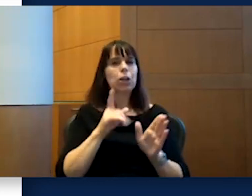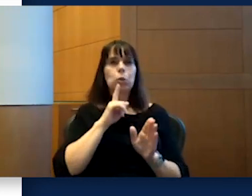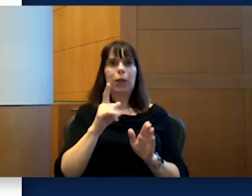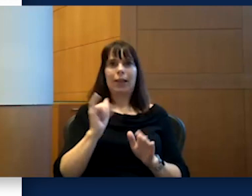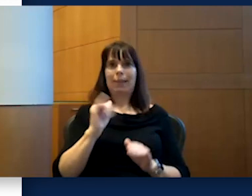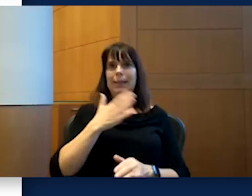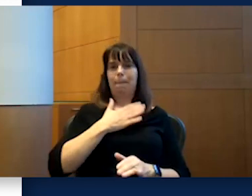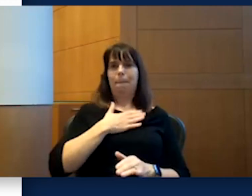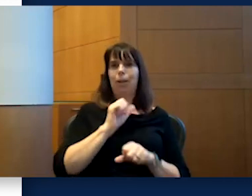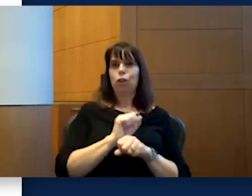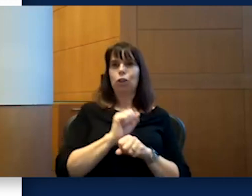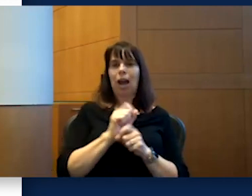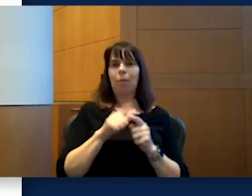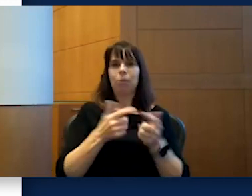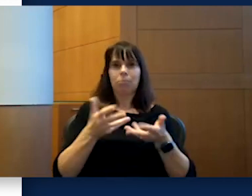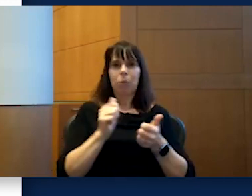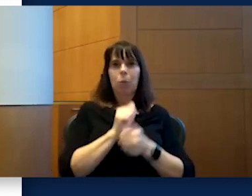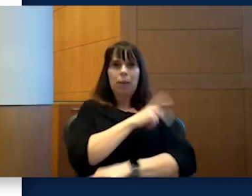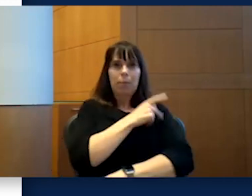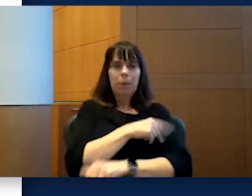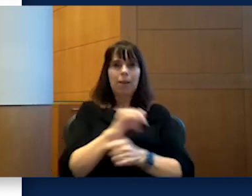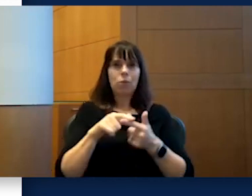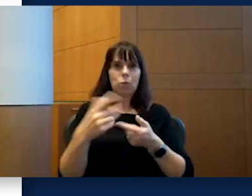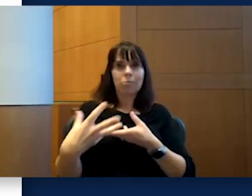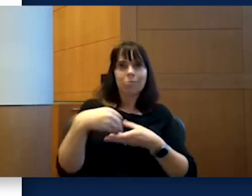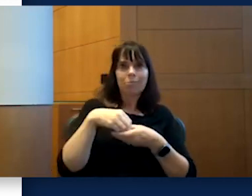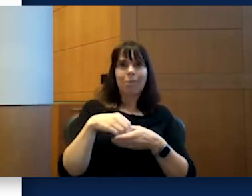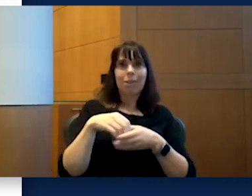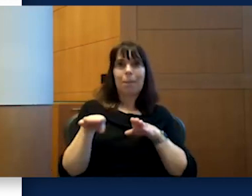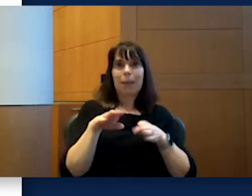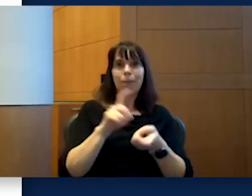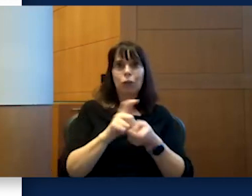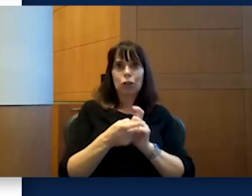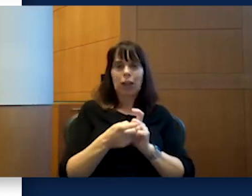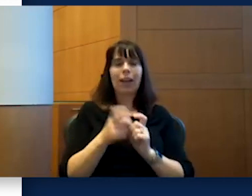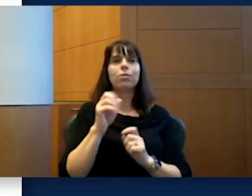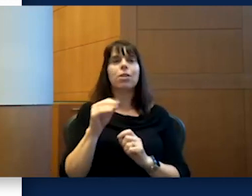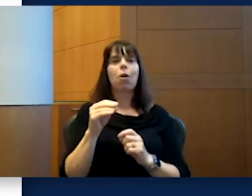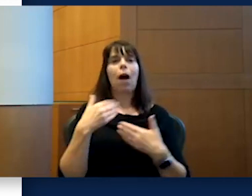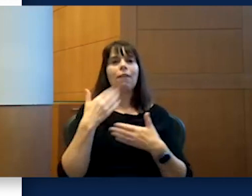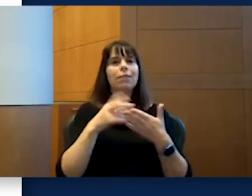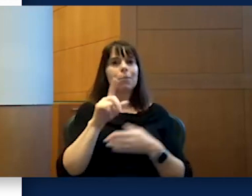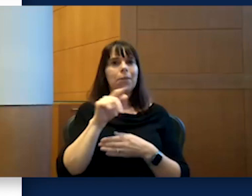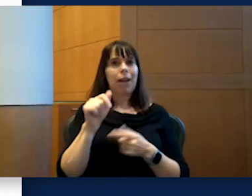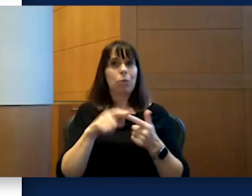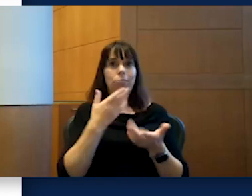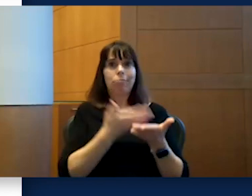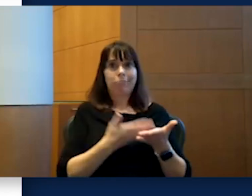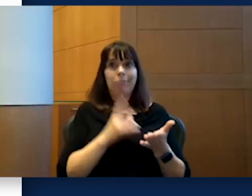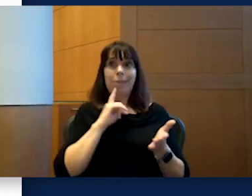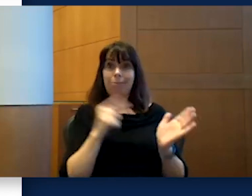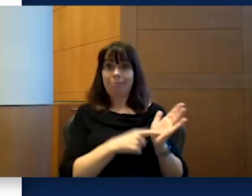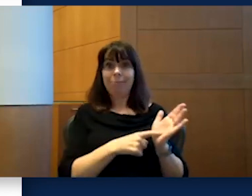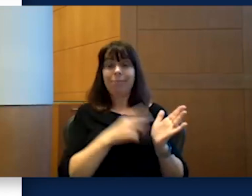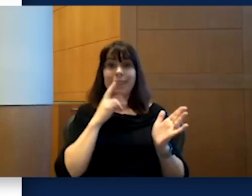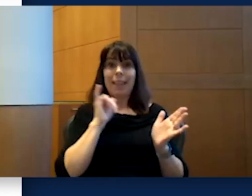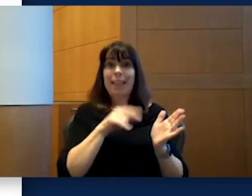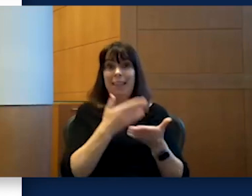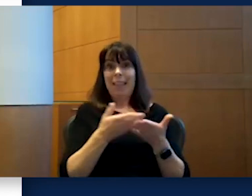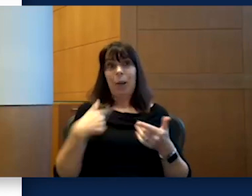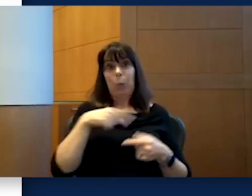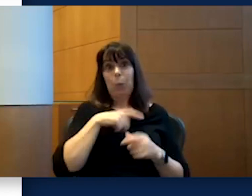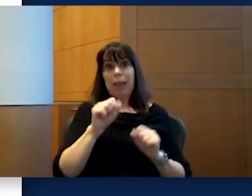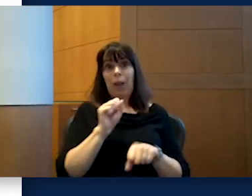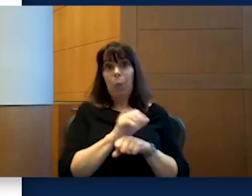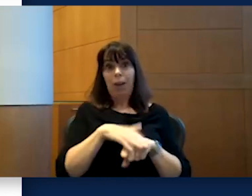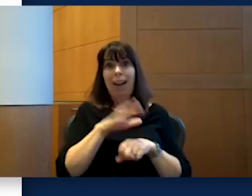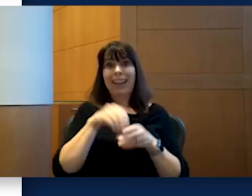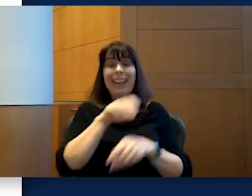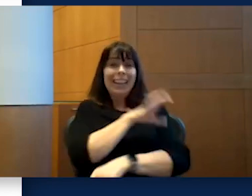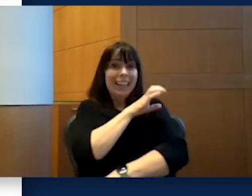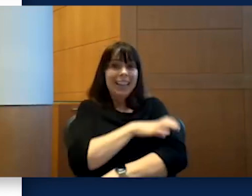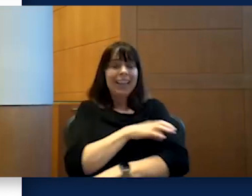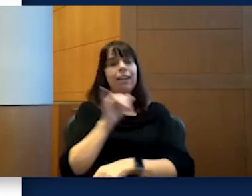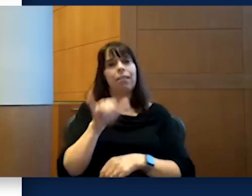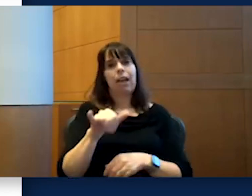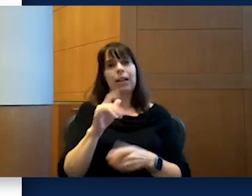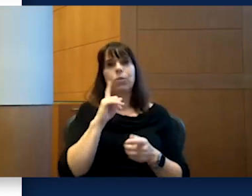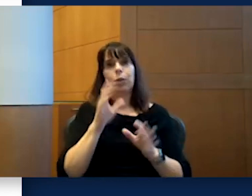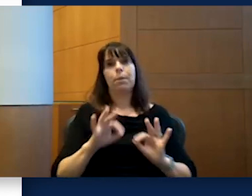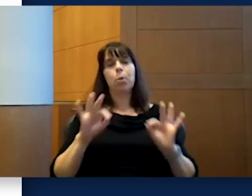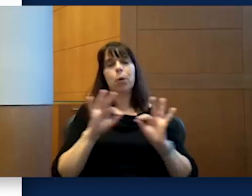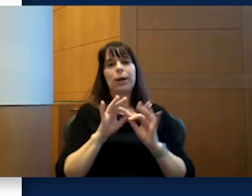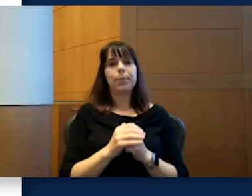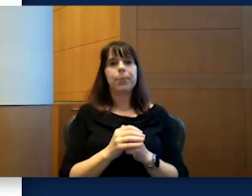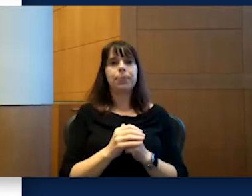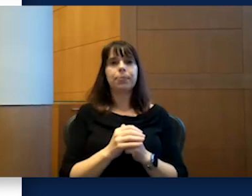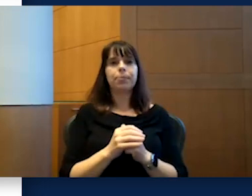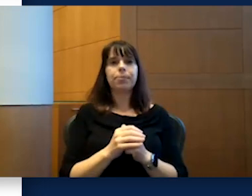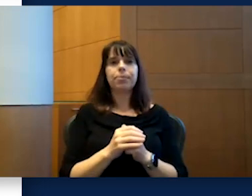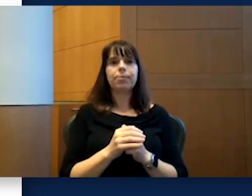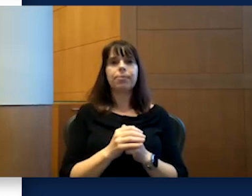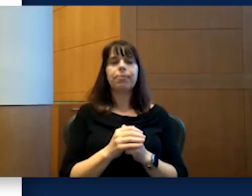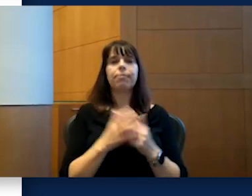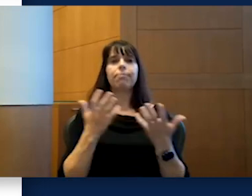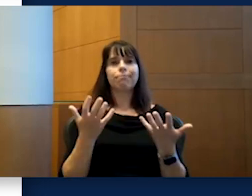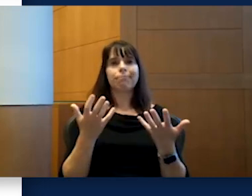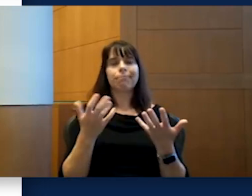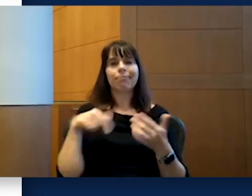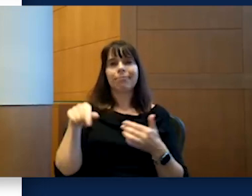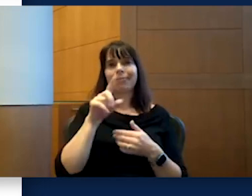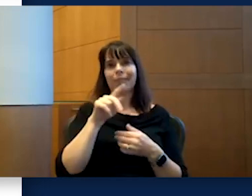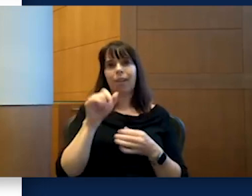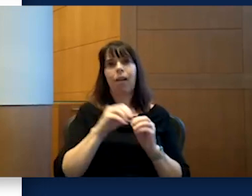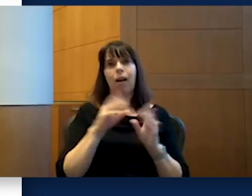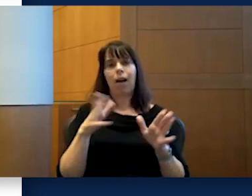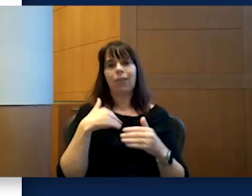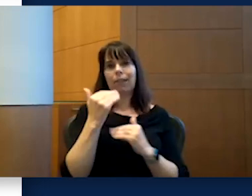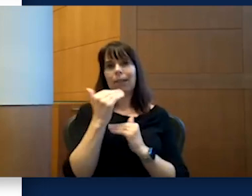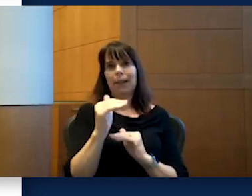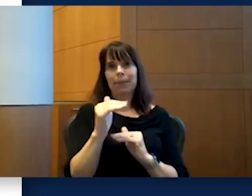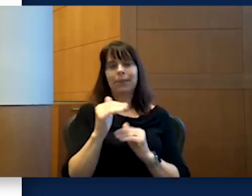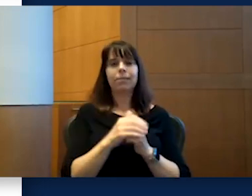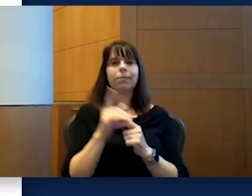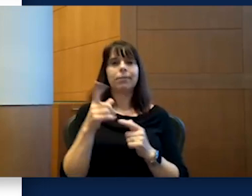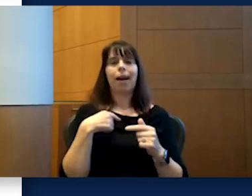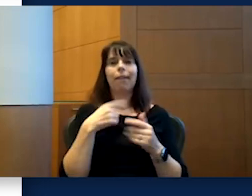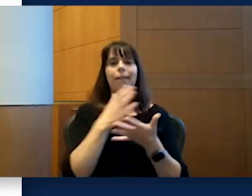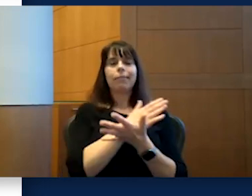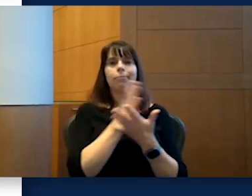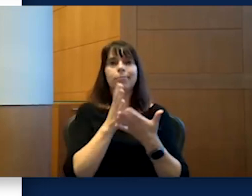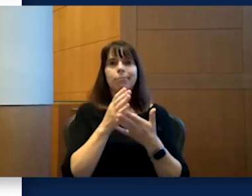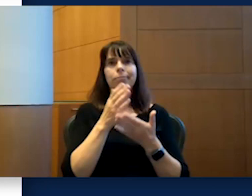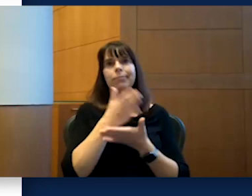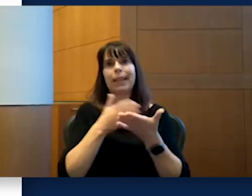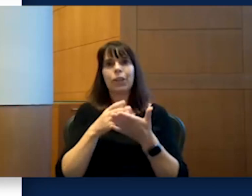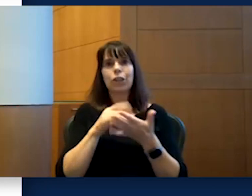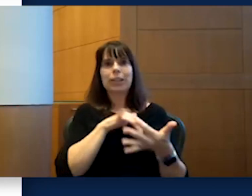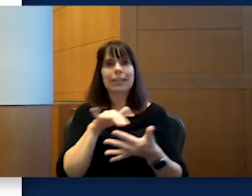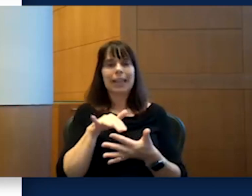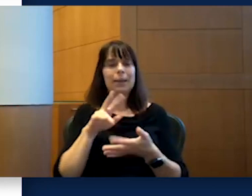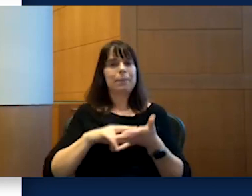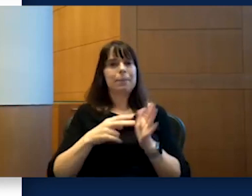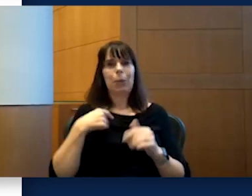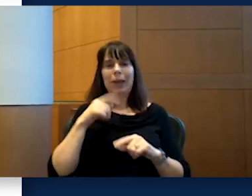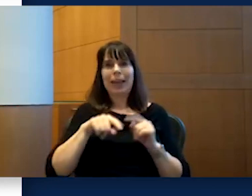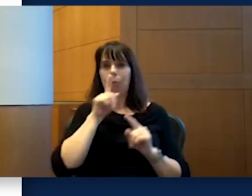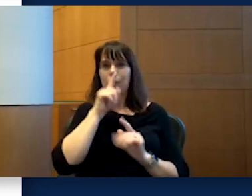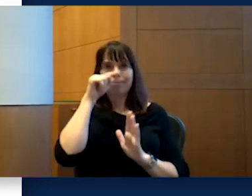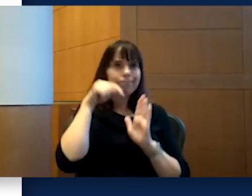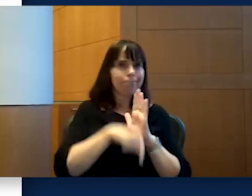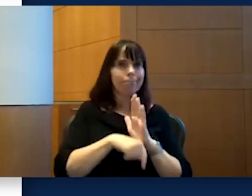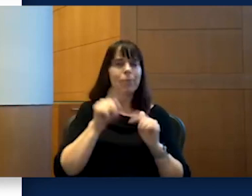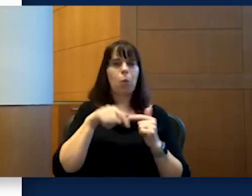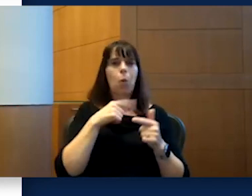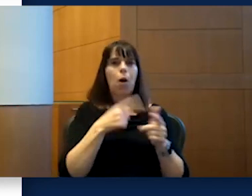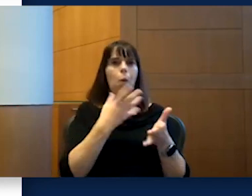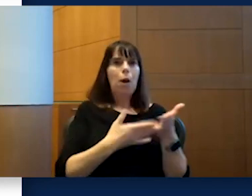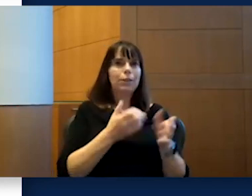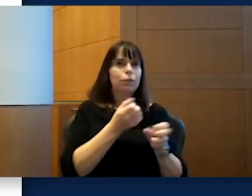These data are obviously limited. This was a cross-sectional study. So, we can't really get into the weeds on cause and effect.